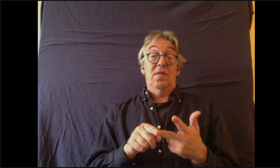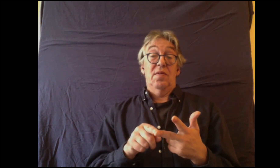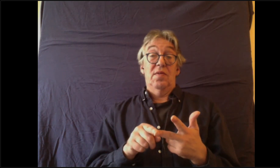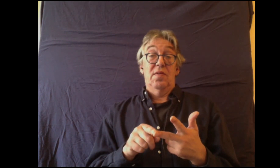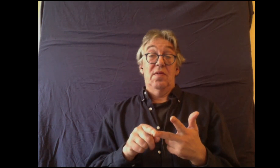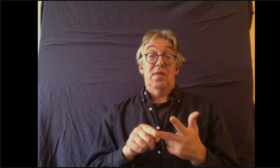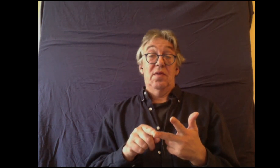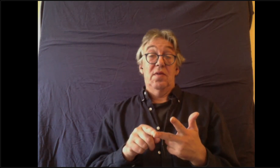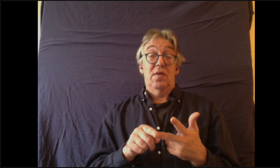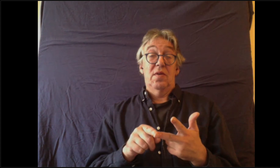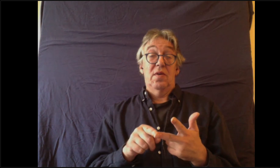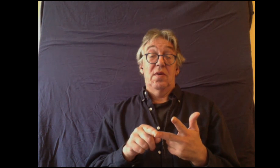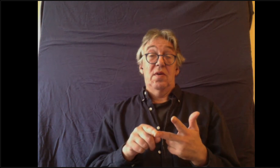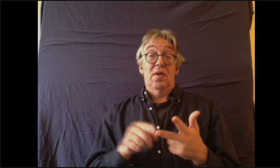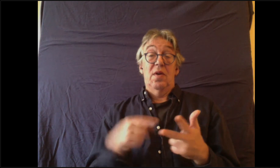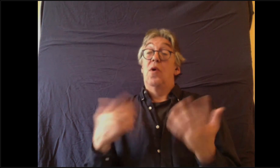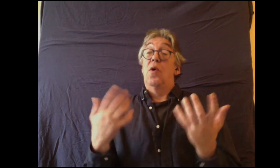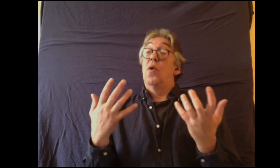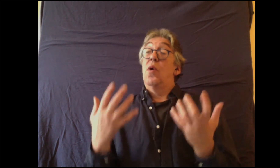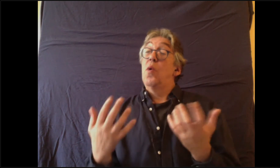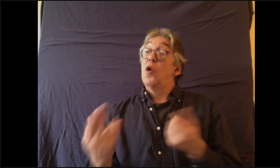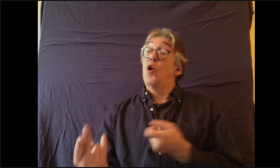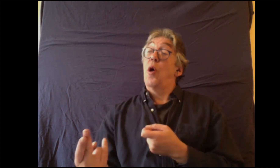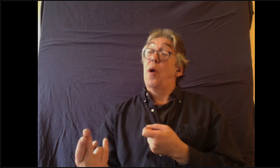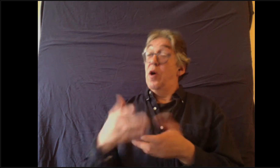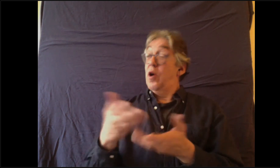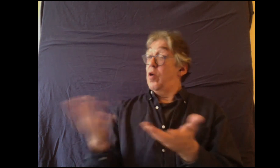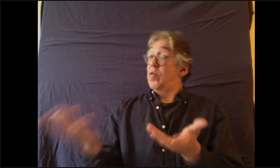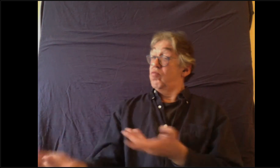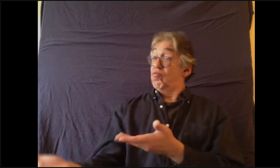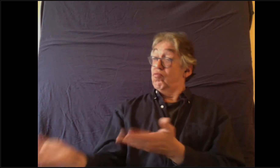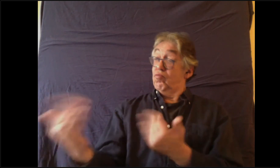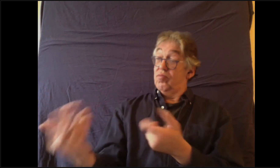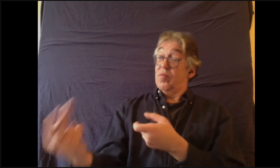Participatory, sustainable, empowered living for disabled women.